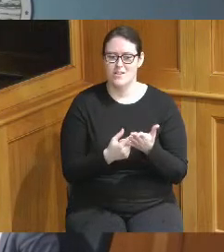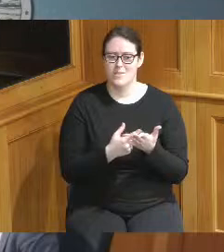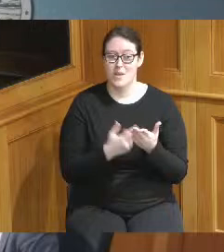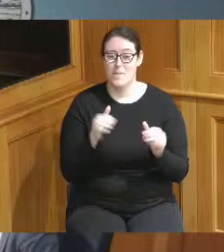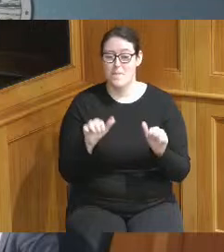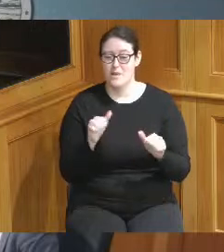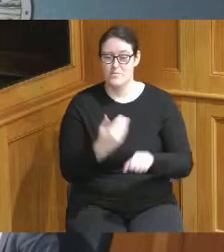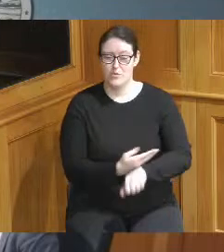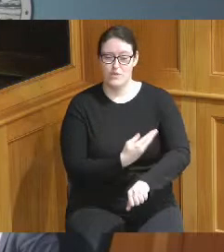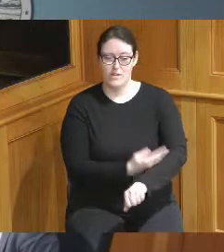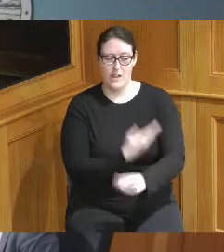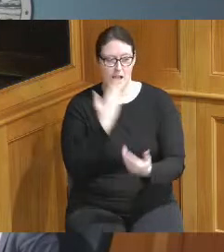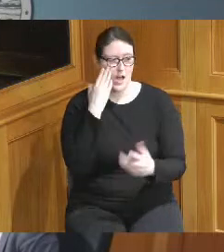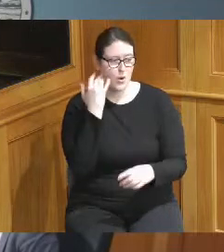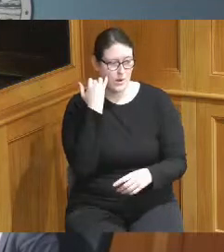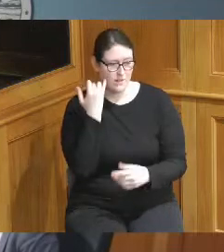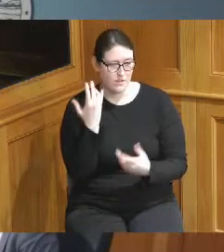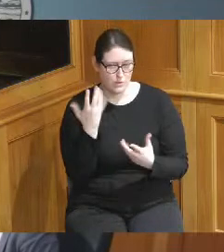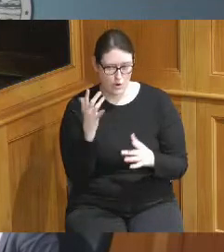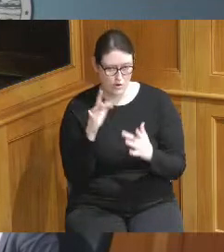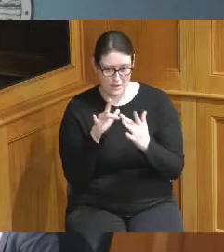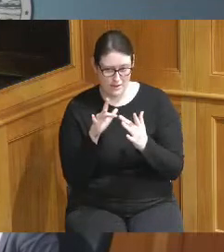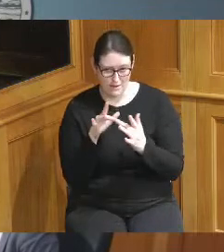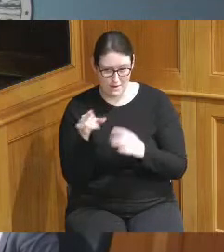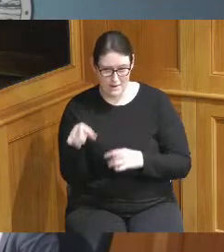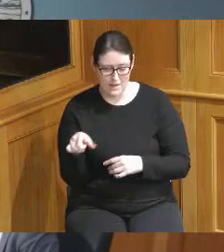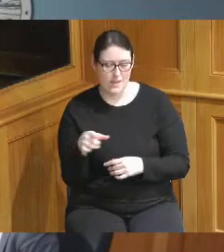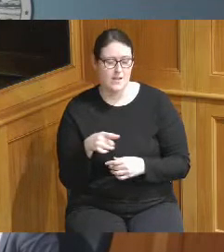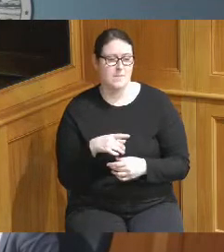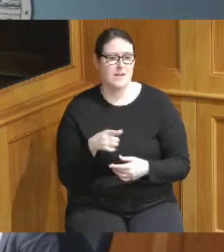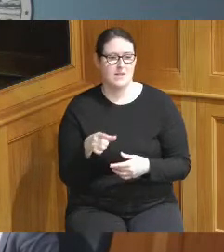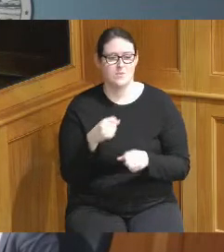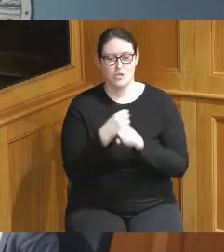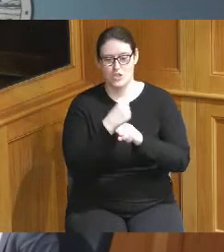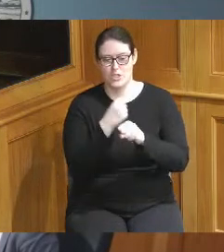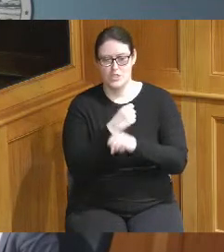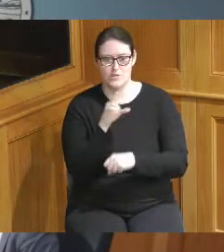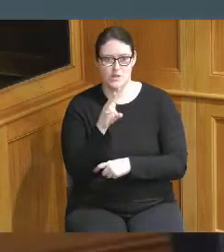earlier so I too am concerned about accessibility and have been talking to the Administrators as